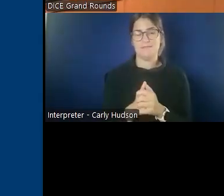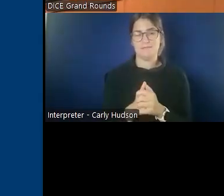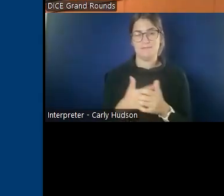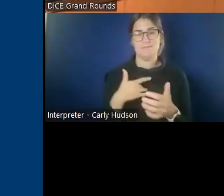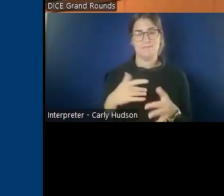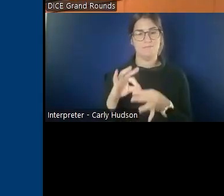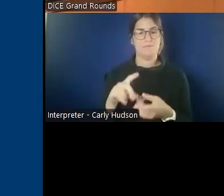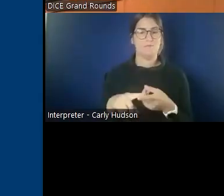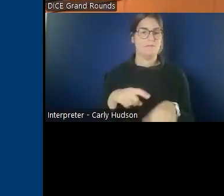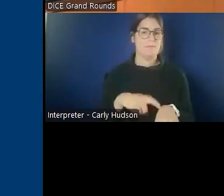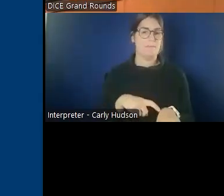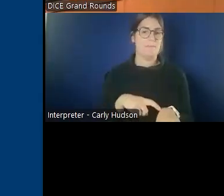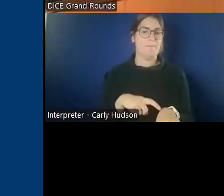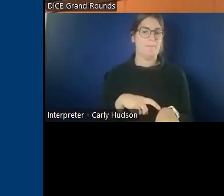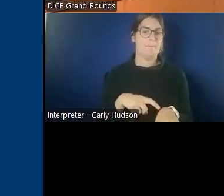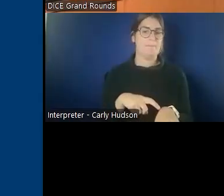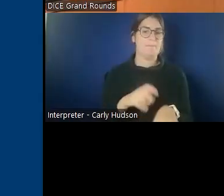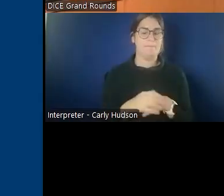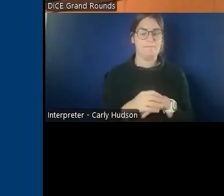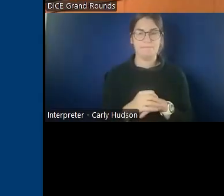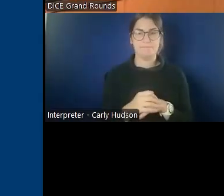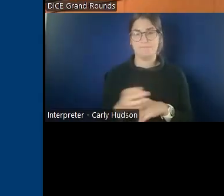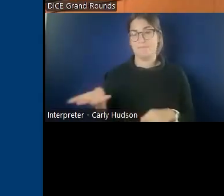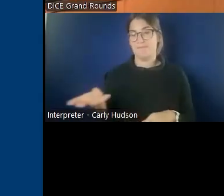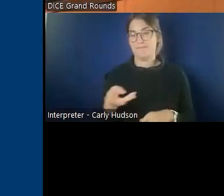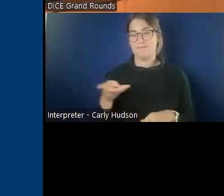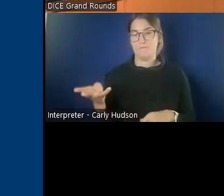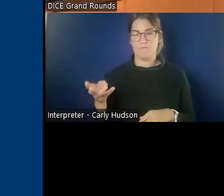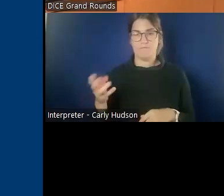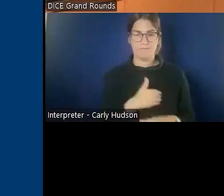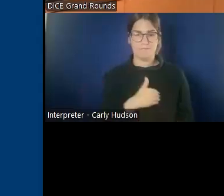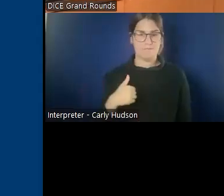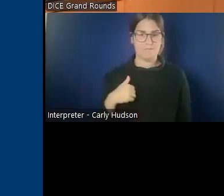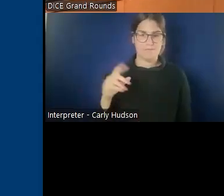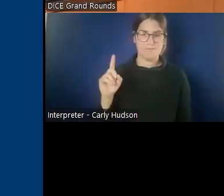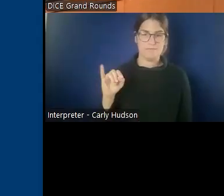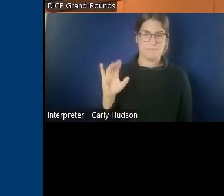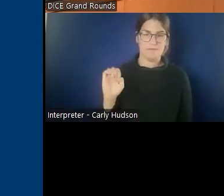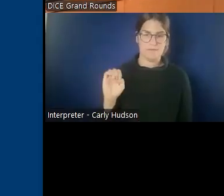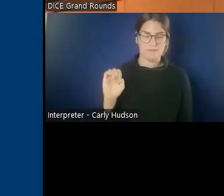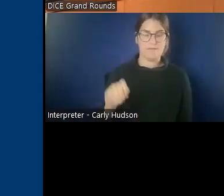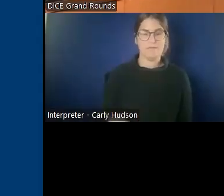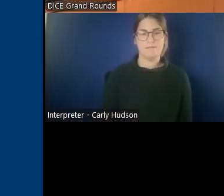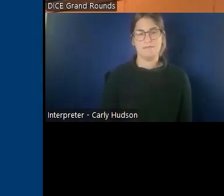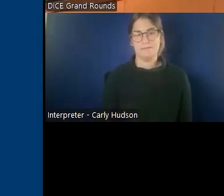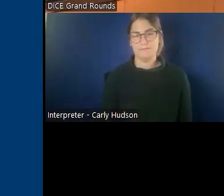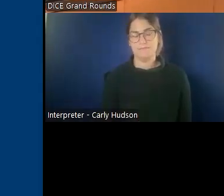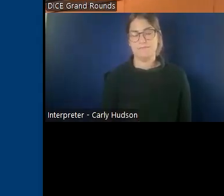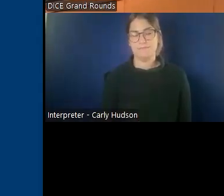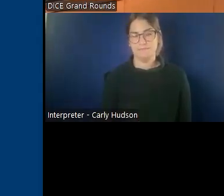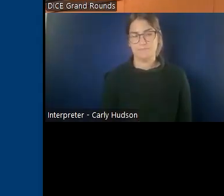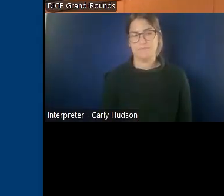like we're we're all four of us are members of dice um and um we're kind of used to lunch